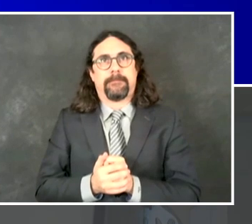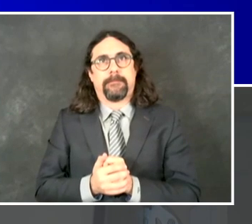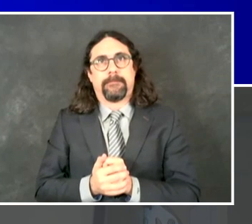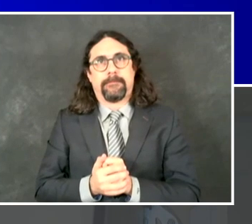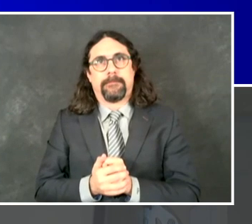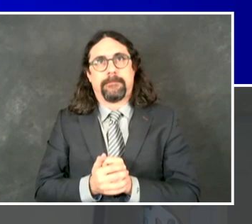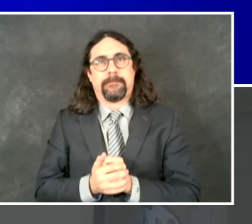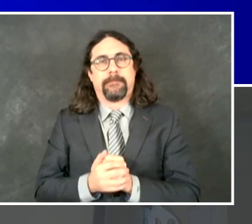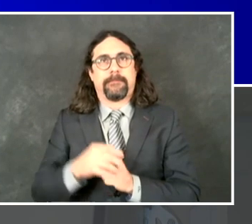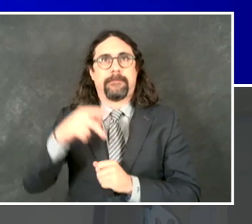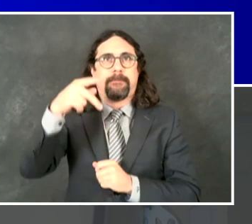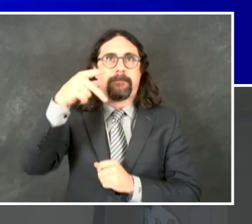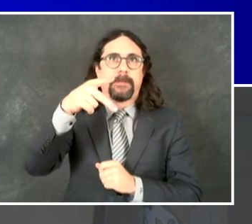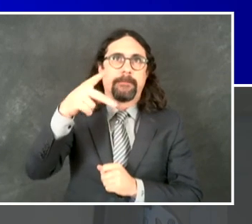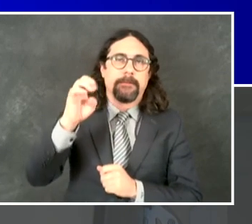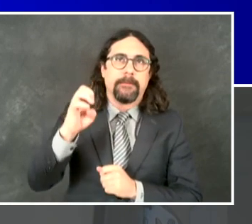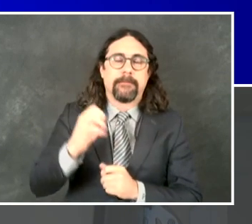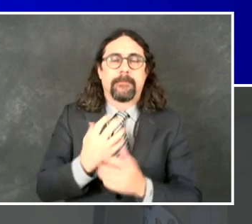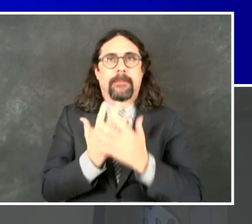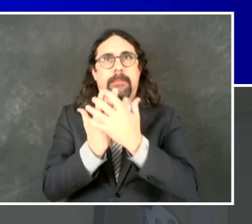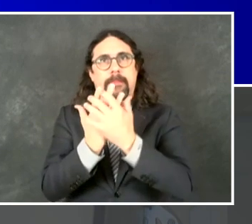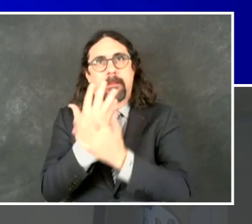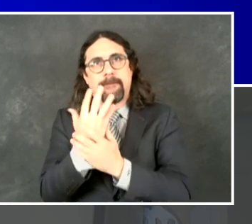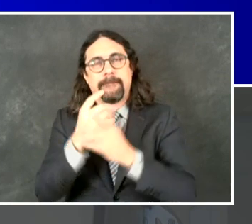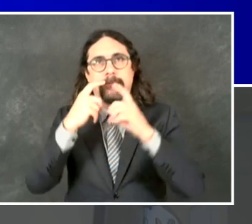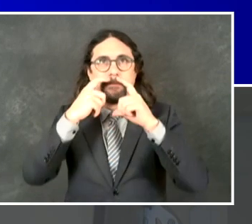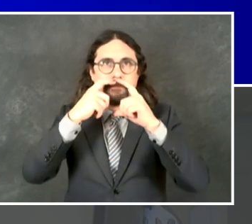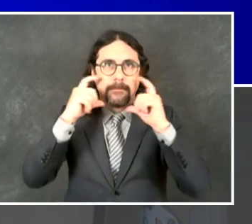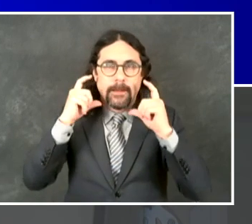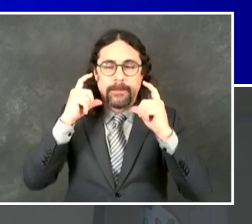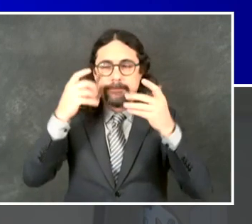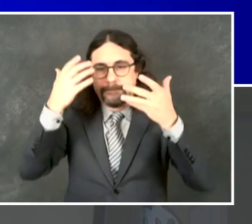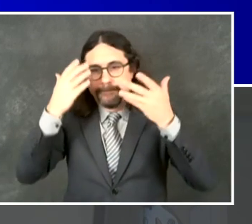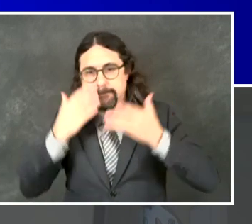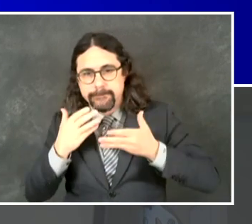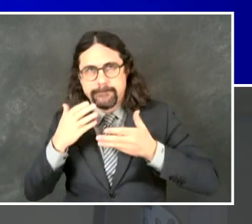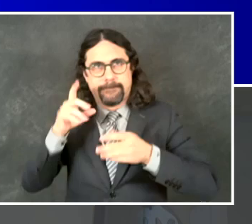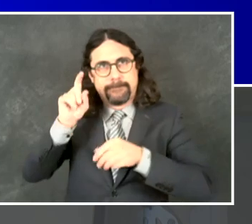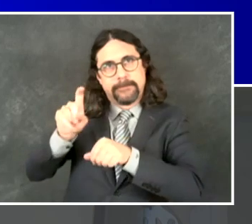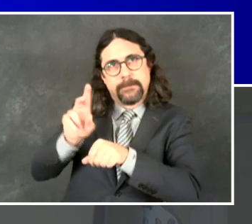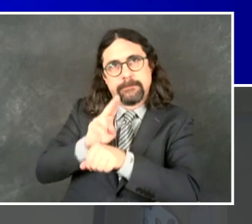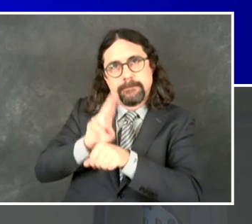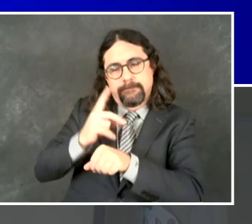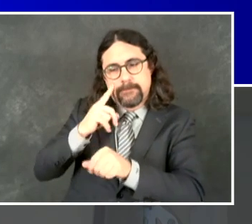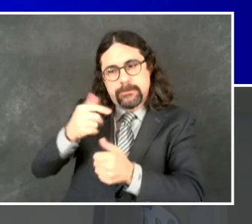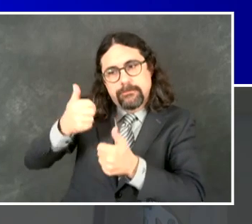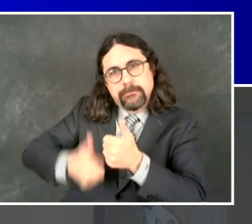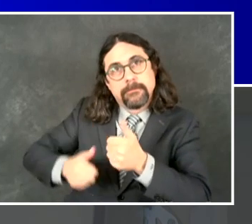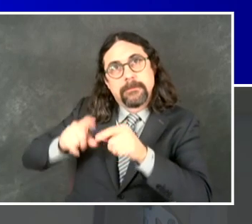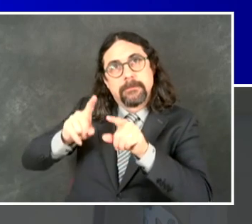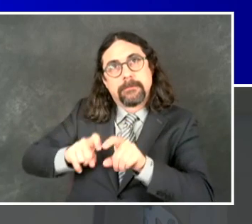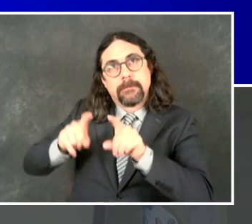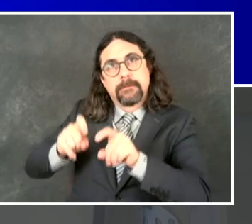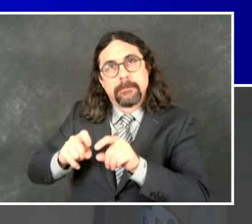TO PUT ON THE WHOLE PPE ENSEMBLE,HE T FACE SHIELD, THE